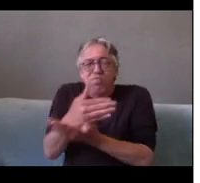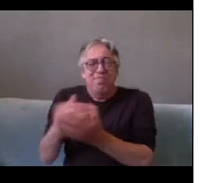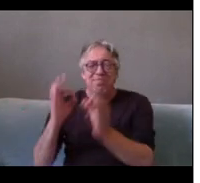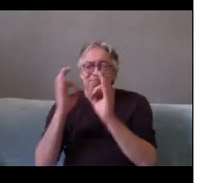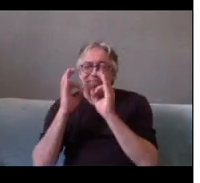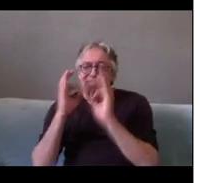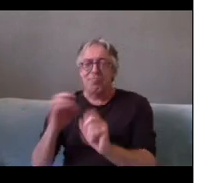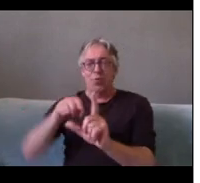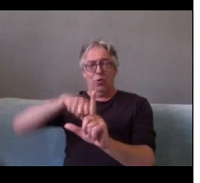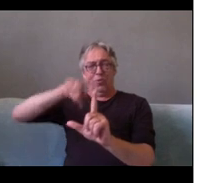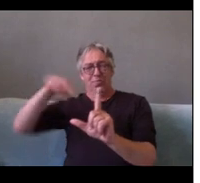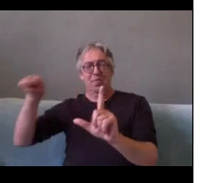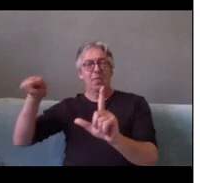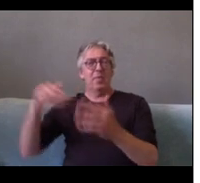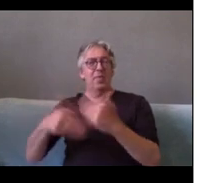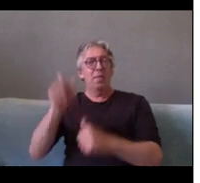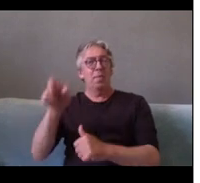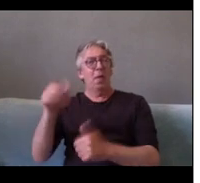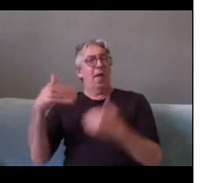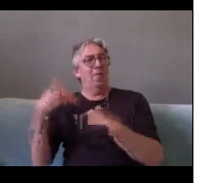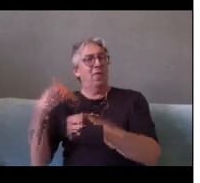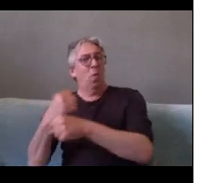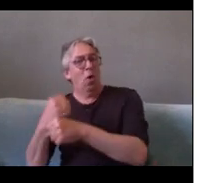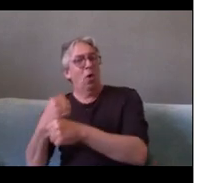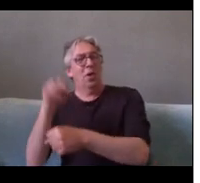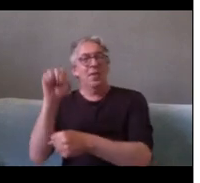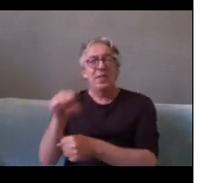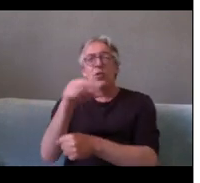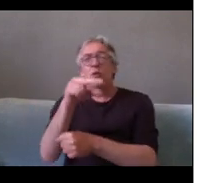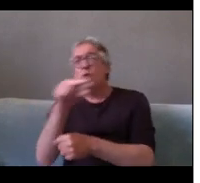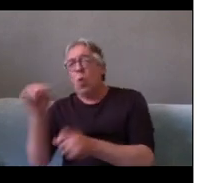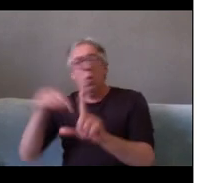First, the consortium is working with Governments and organizations